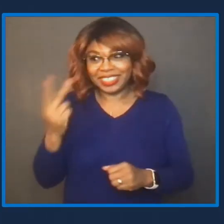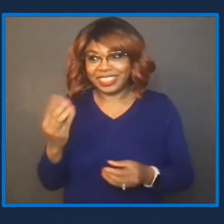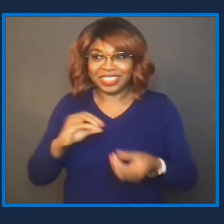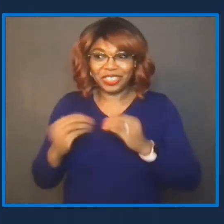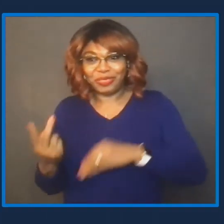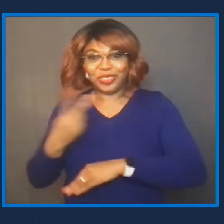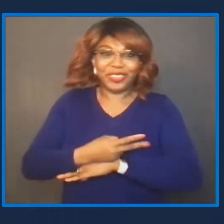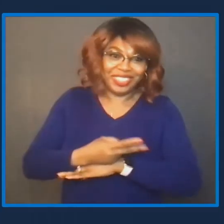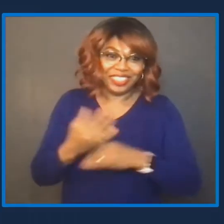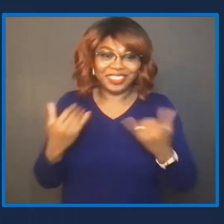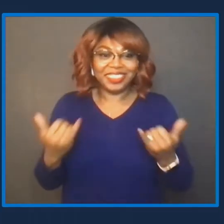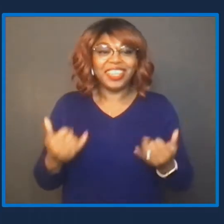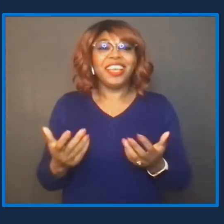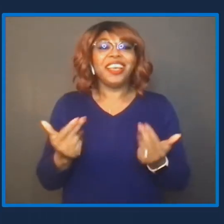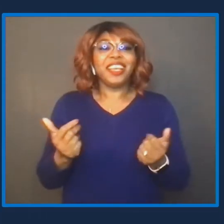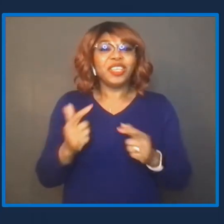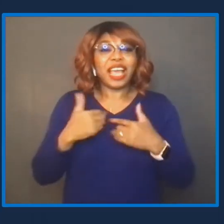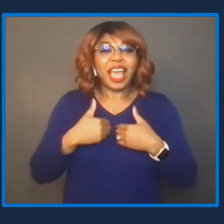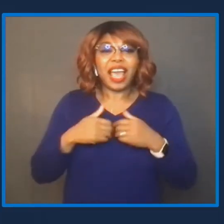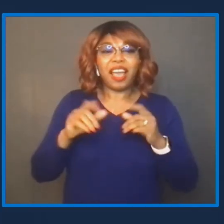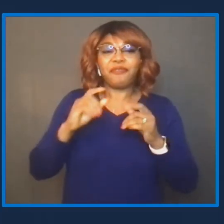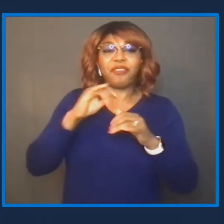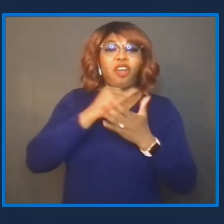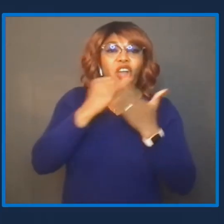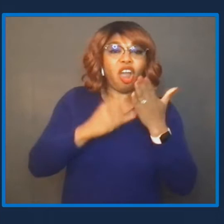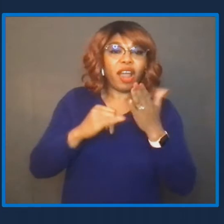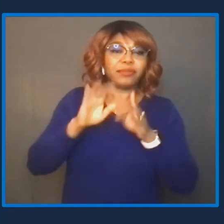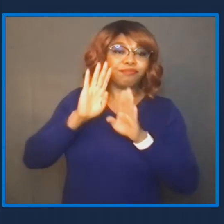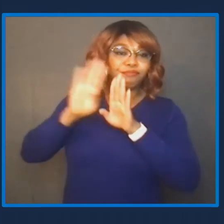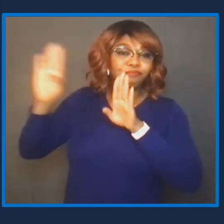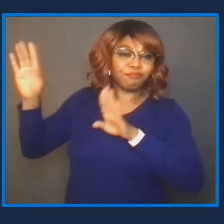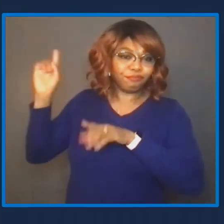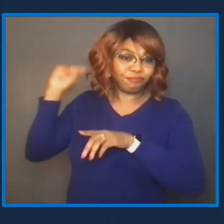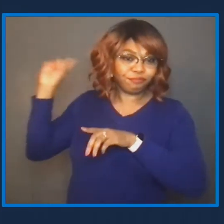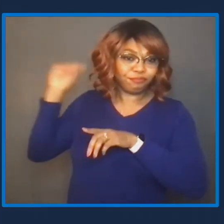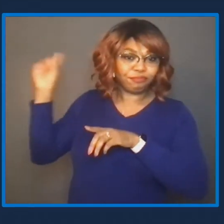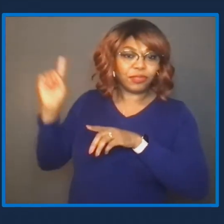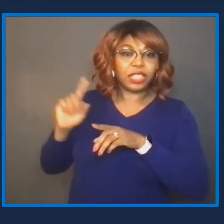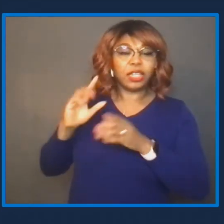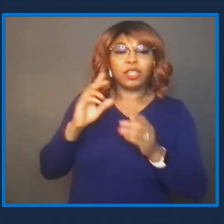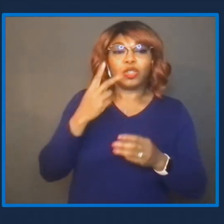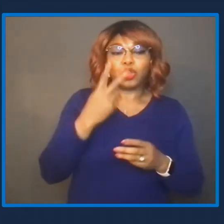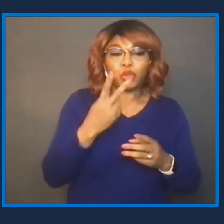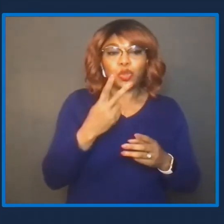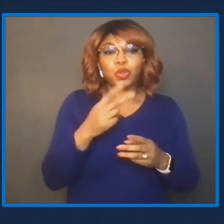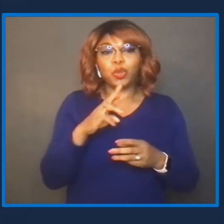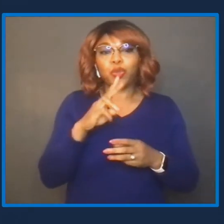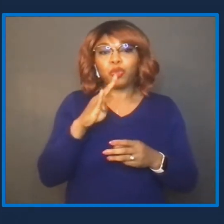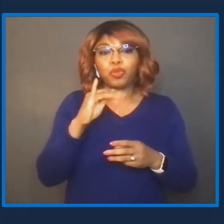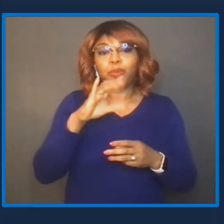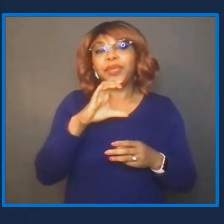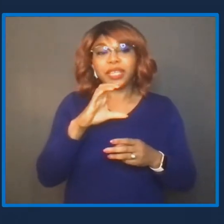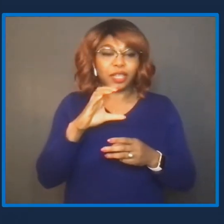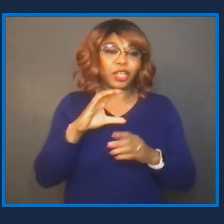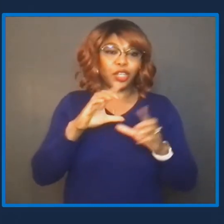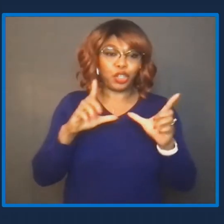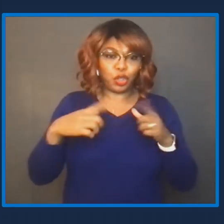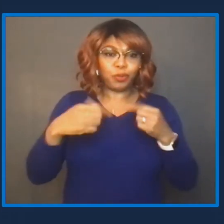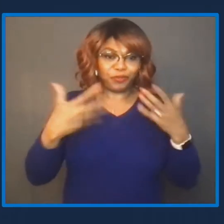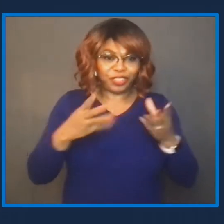And I've got various bits of artwork behind me, including two solved Rubik's cubes one of which is a tactile Rubik's cube.